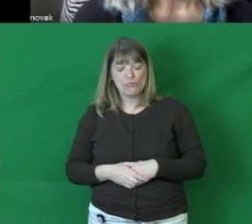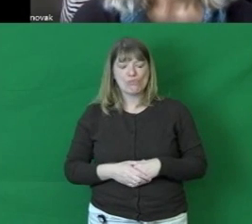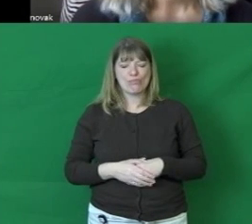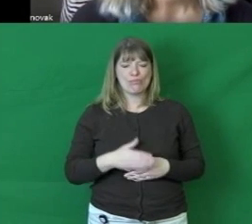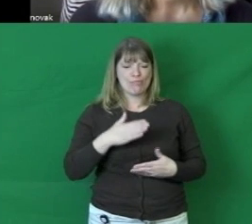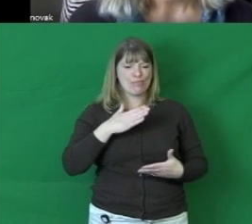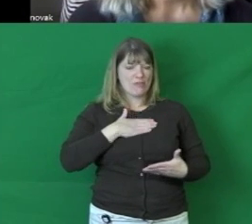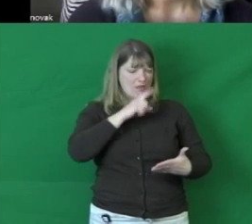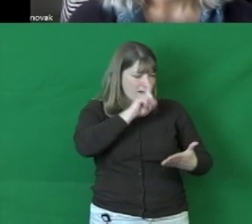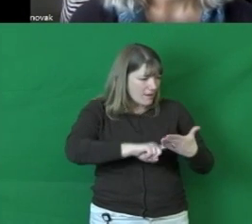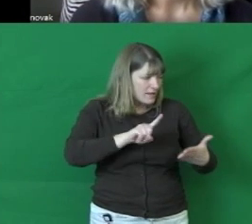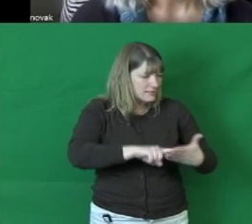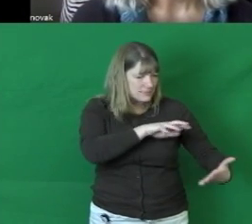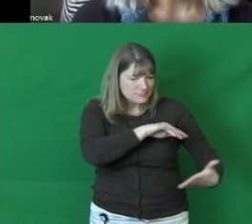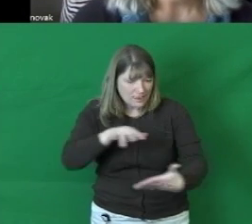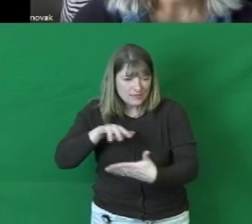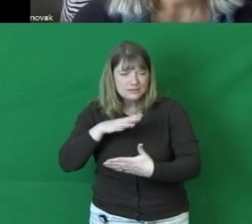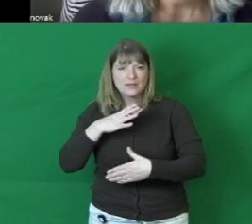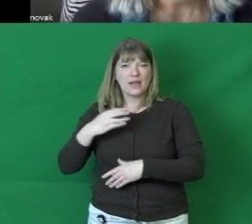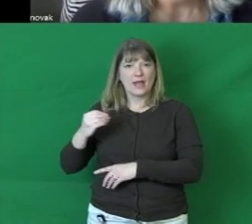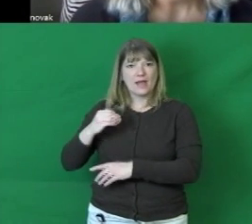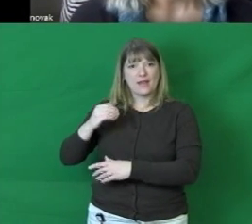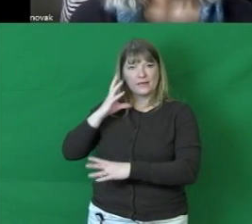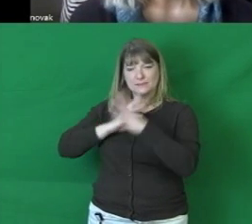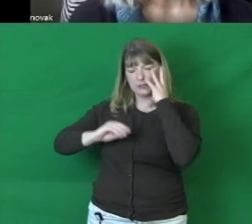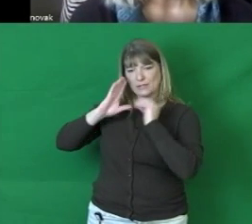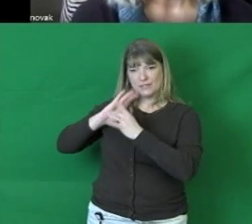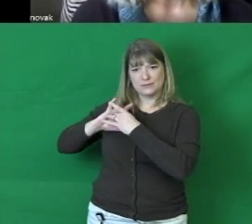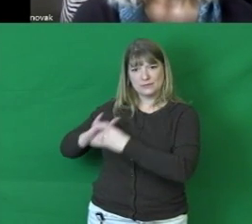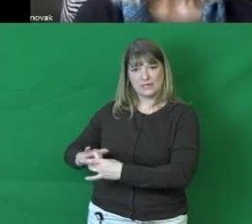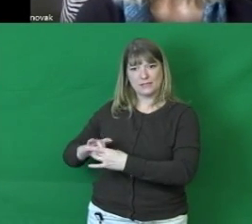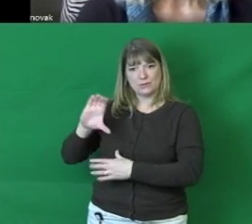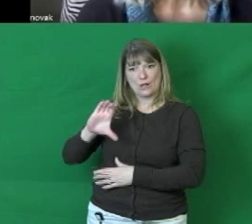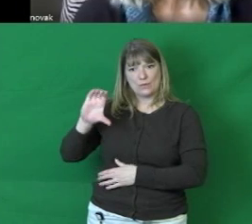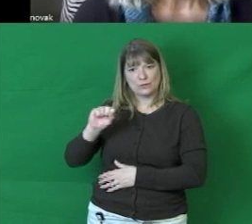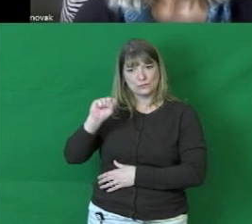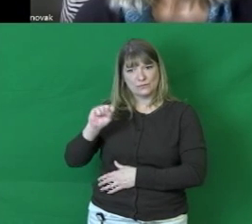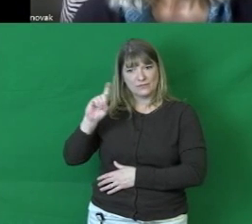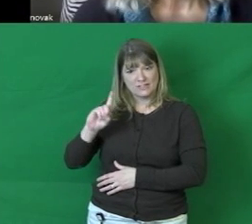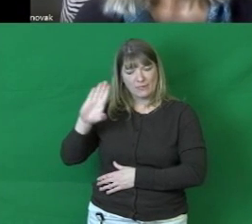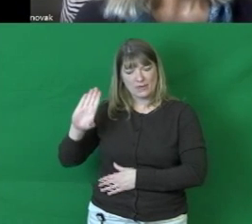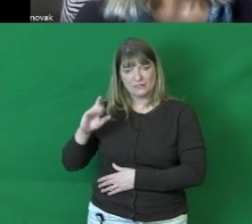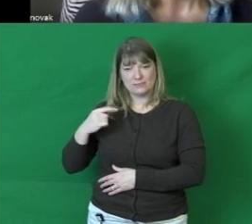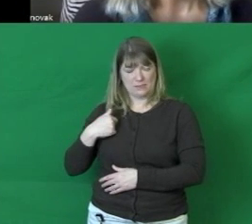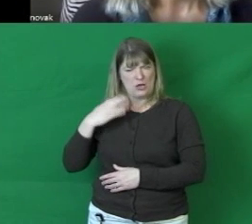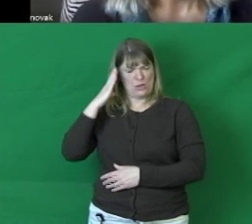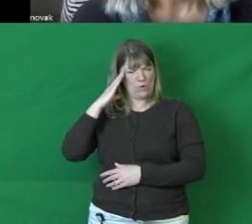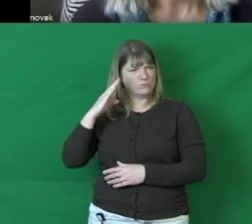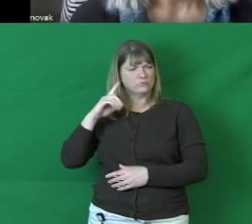In my studies and in my experience at the School for the Deaf and the Blind, I have known profoundly Deaf